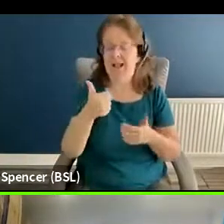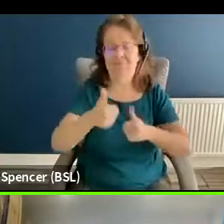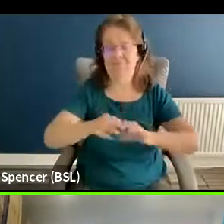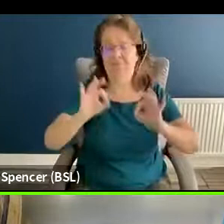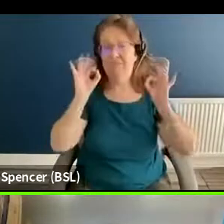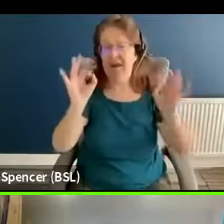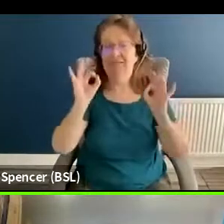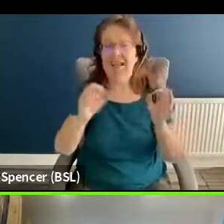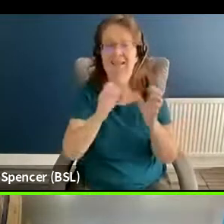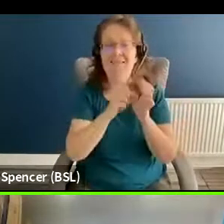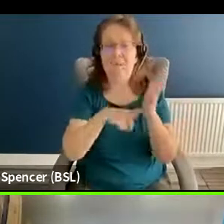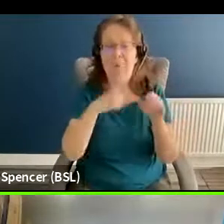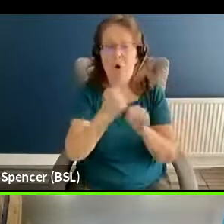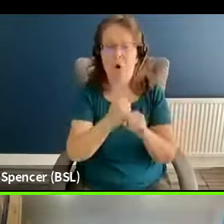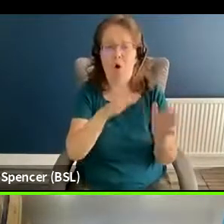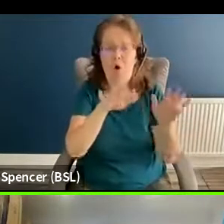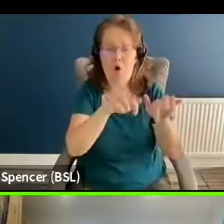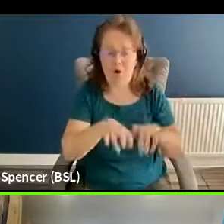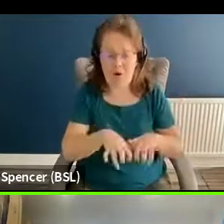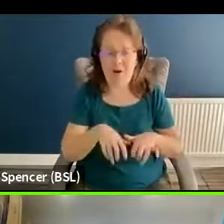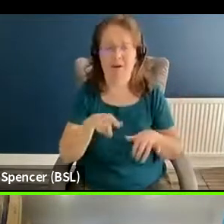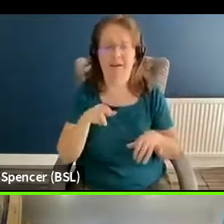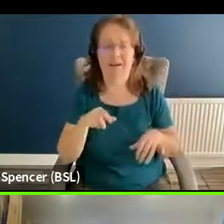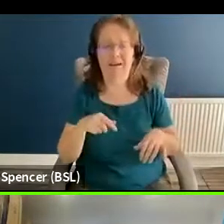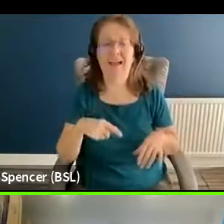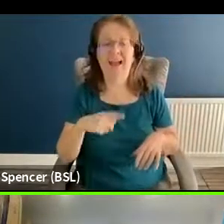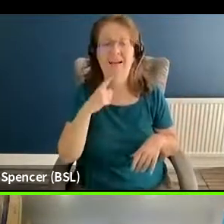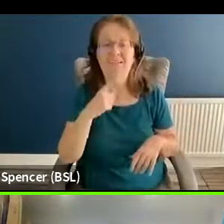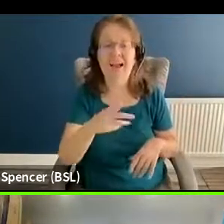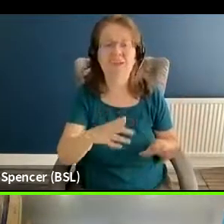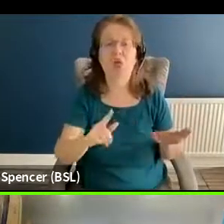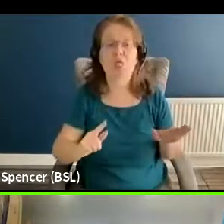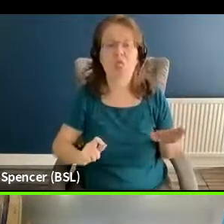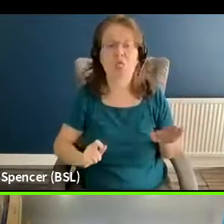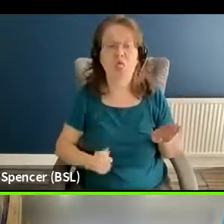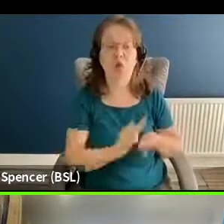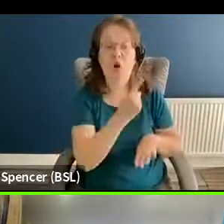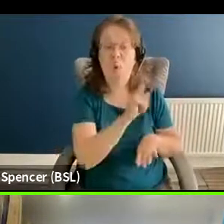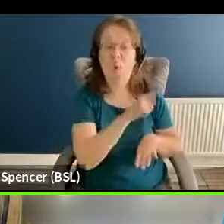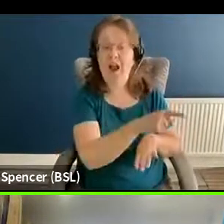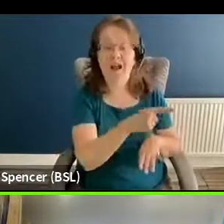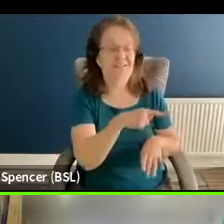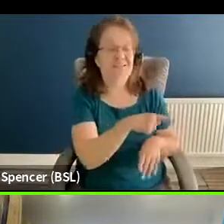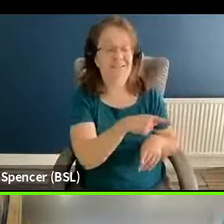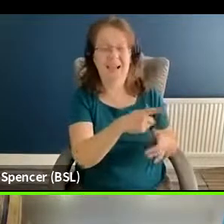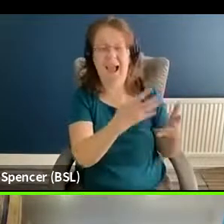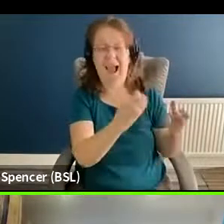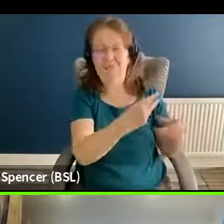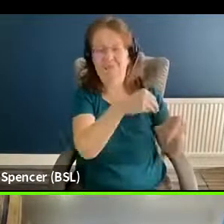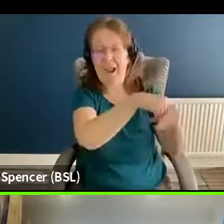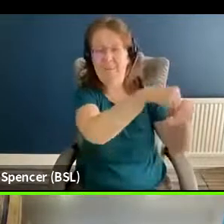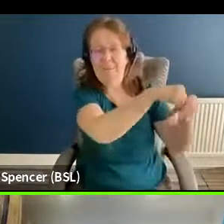that basically. Don't throw away what you've got. It's got so much embedded knowledge in it